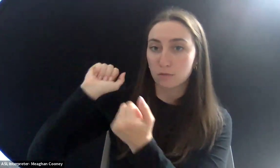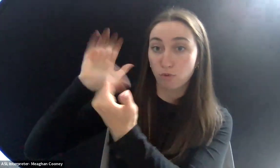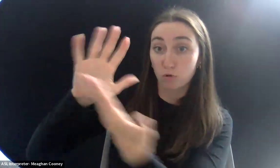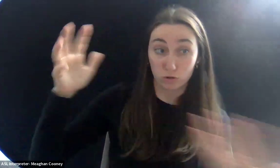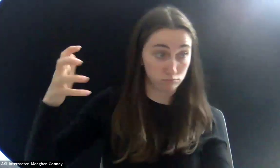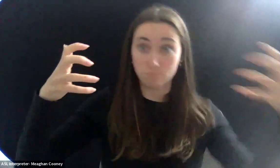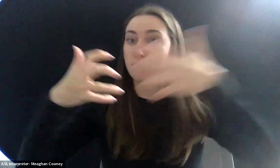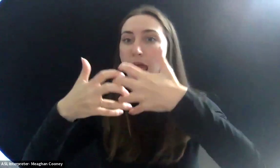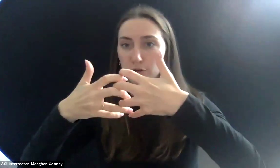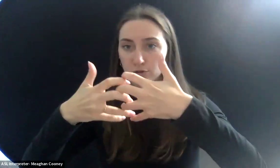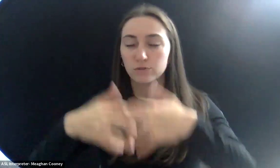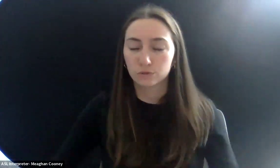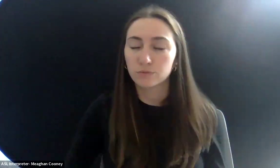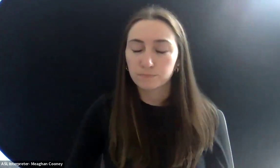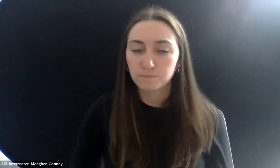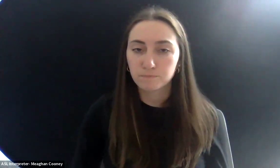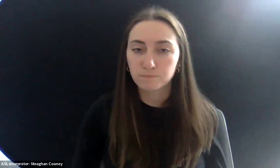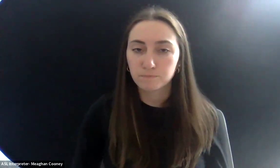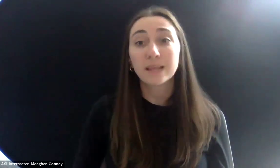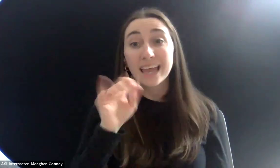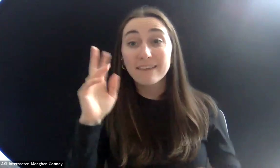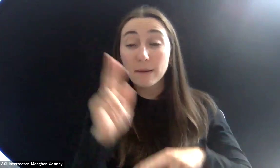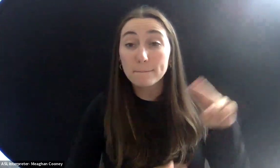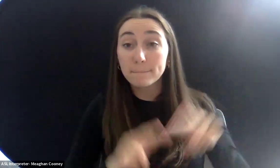So for the buildings that propose to build their building